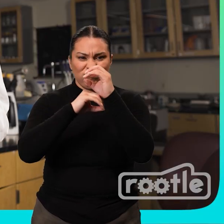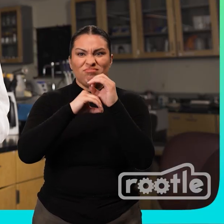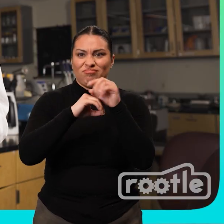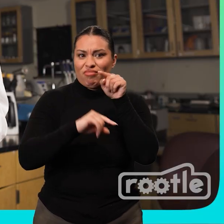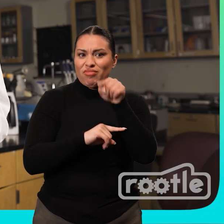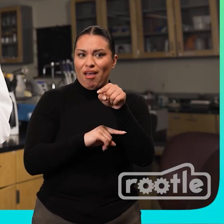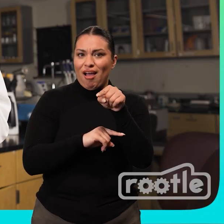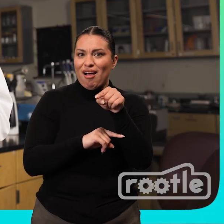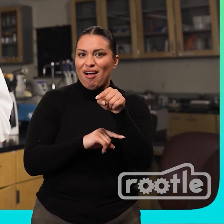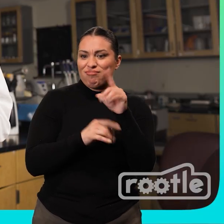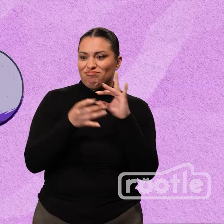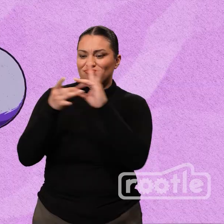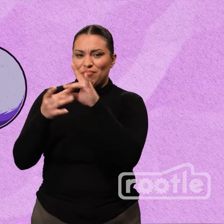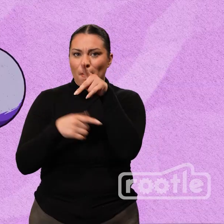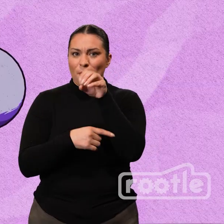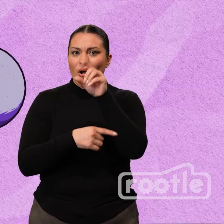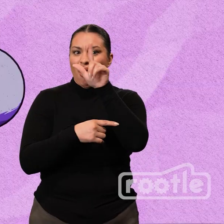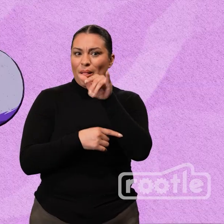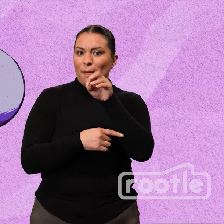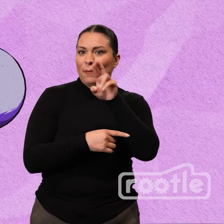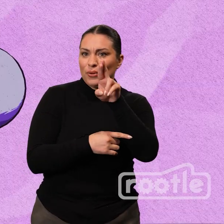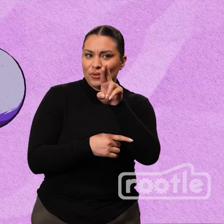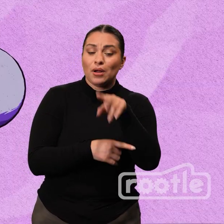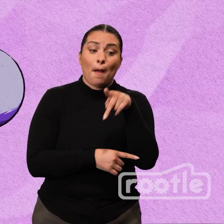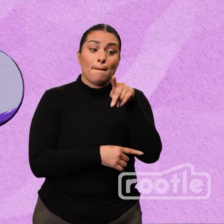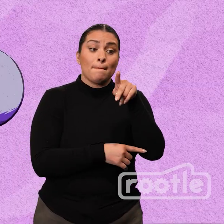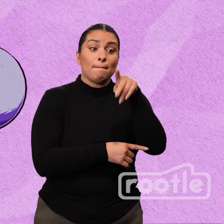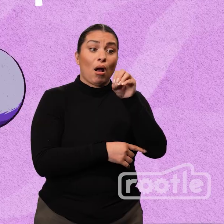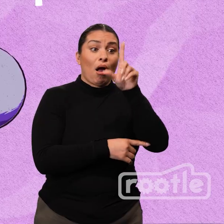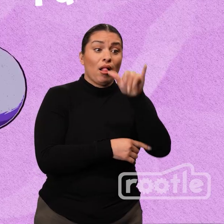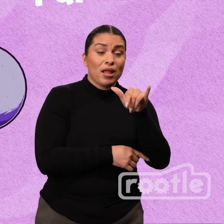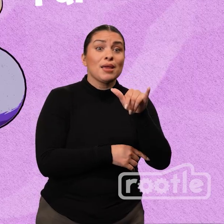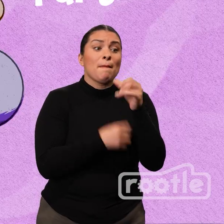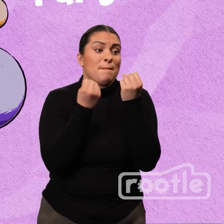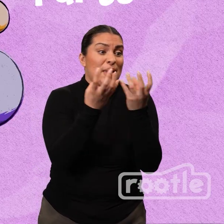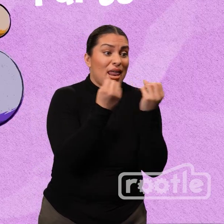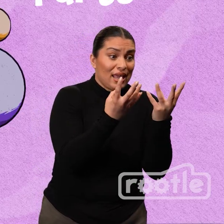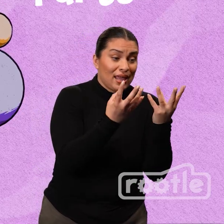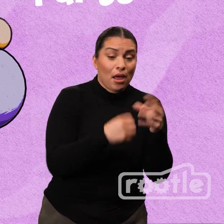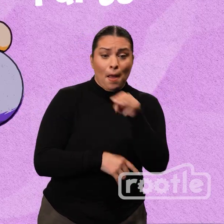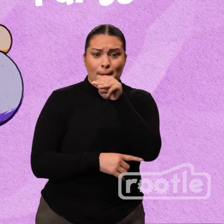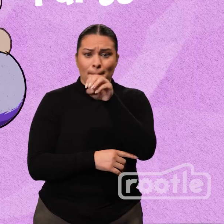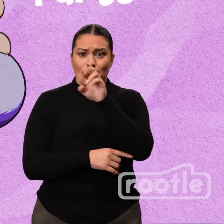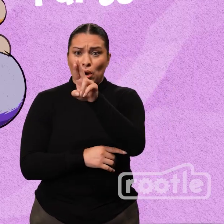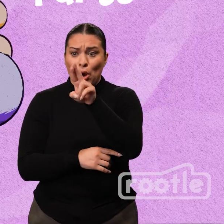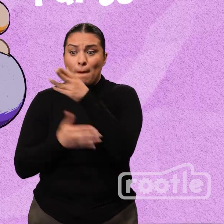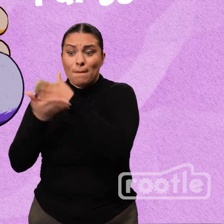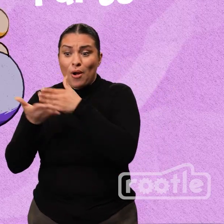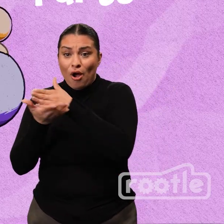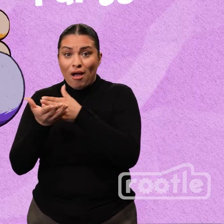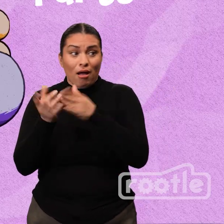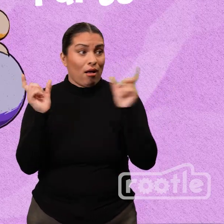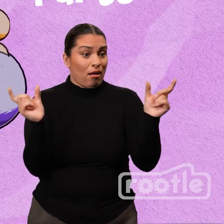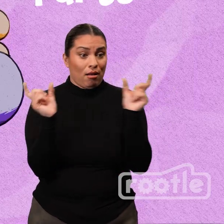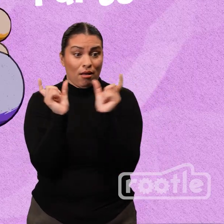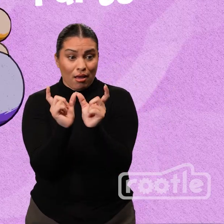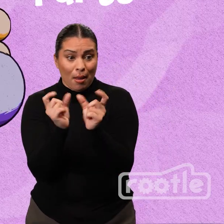That's literally what polymer means. Poly means many. Mer means parts. And together, you have many parts